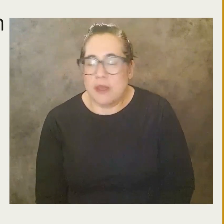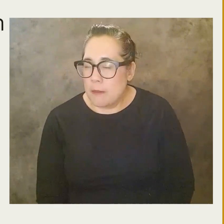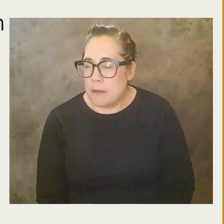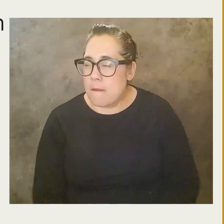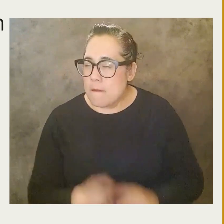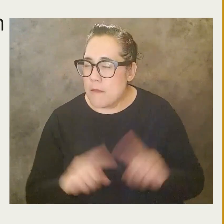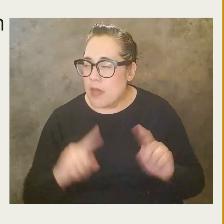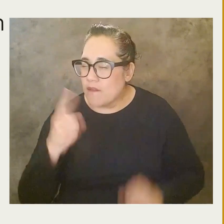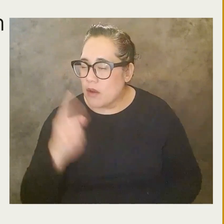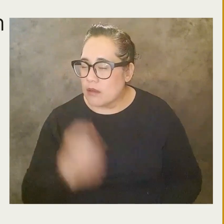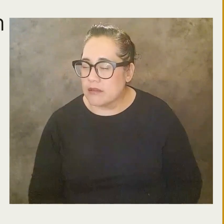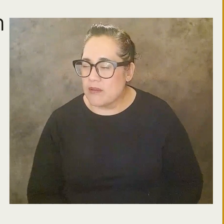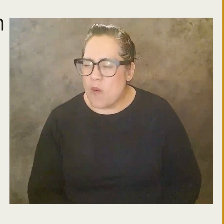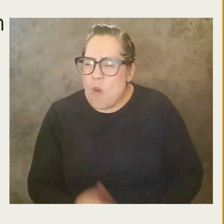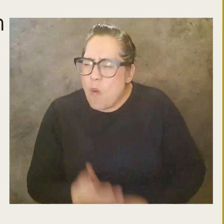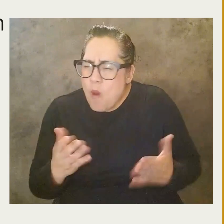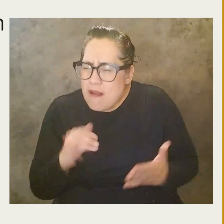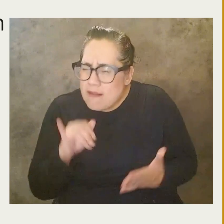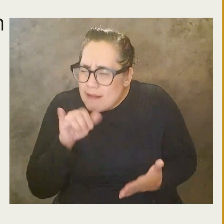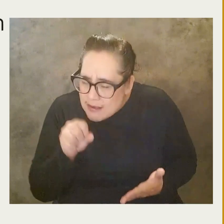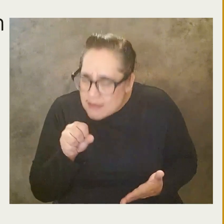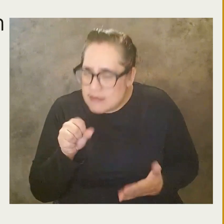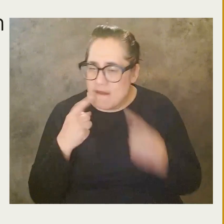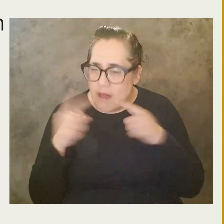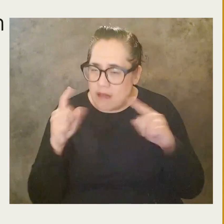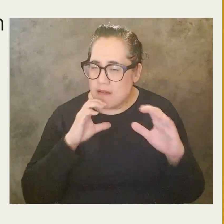But first, what is effective communication?